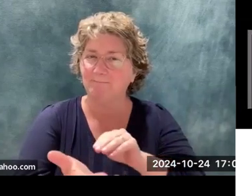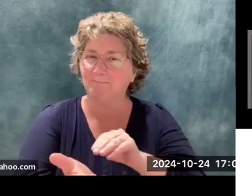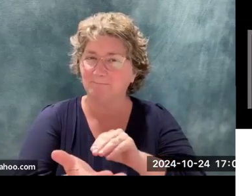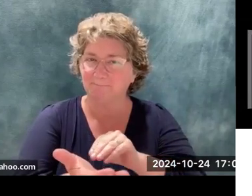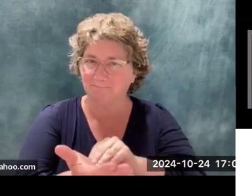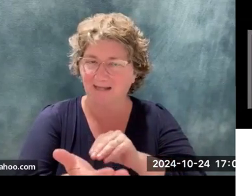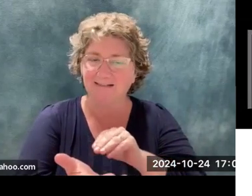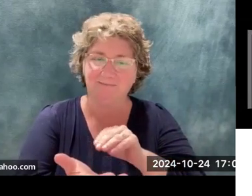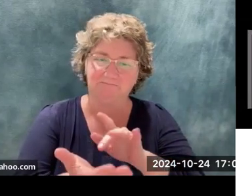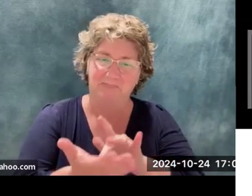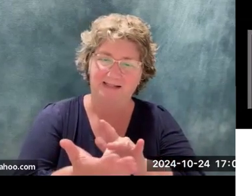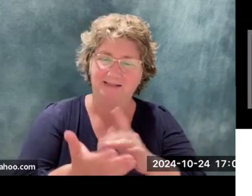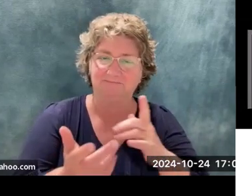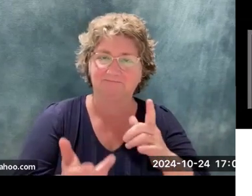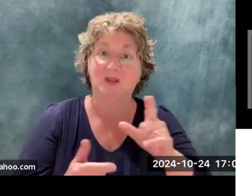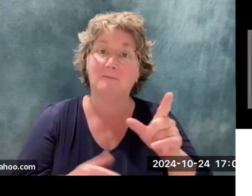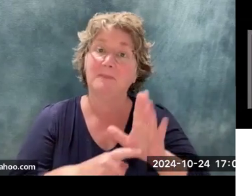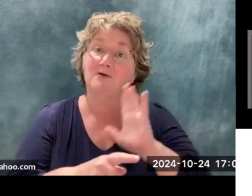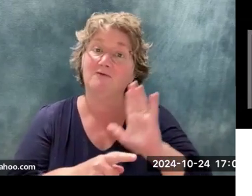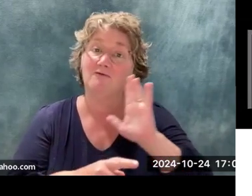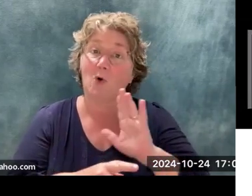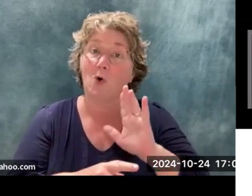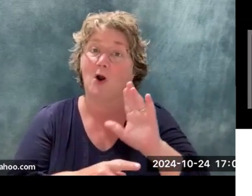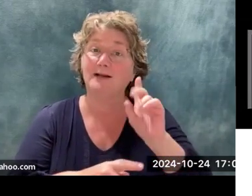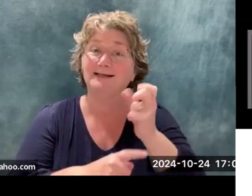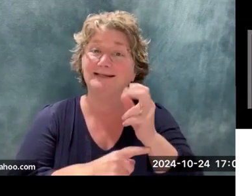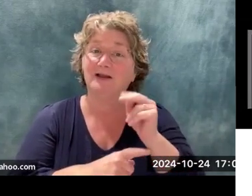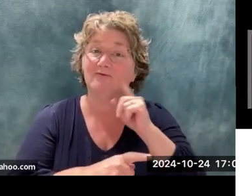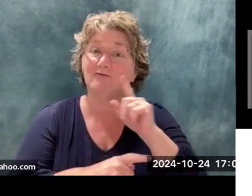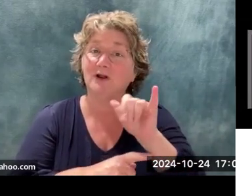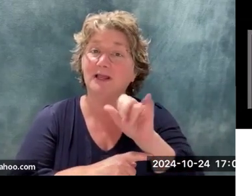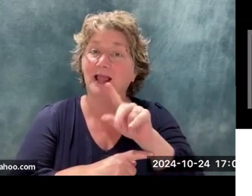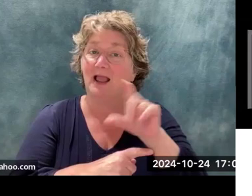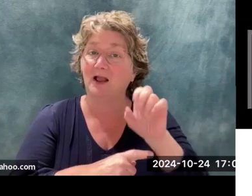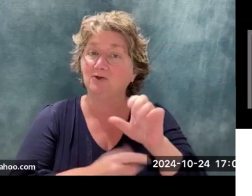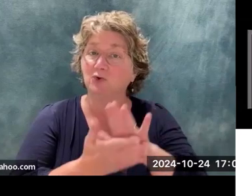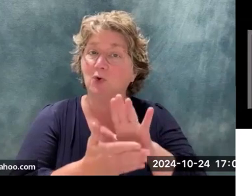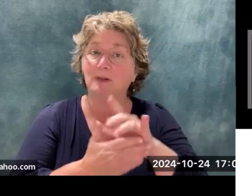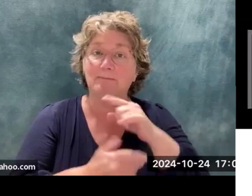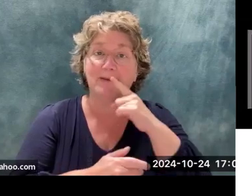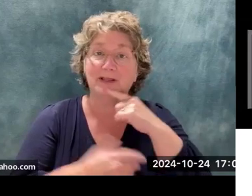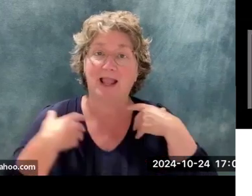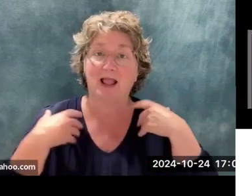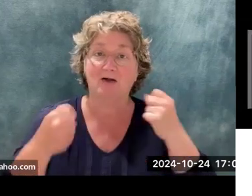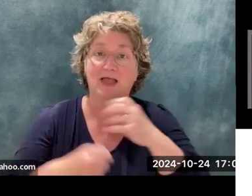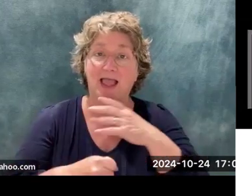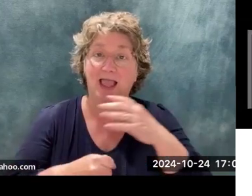School of Public Health, and he's also a member of the U.S. National Academy of Medicine and